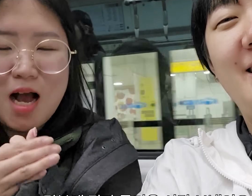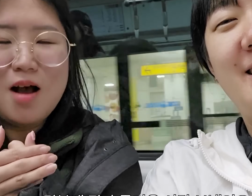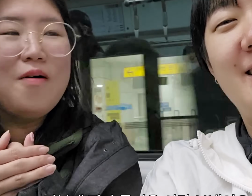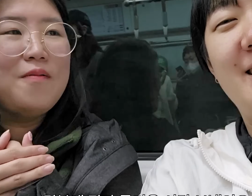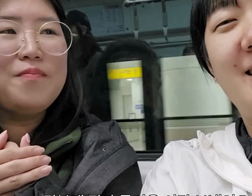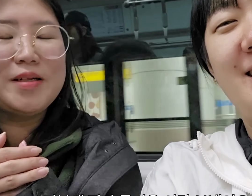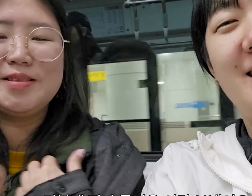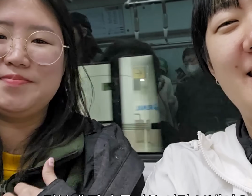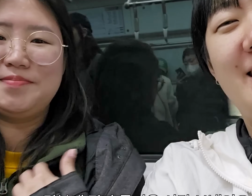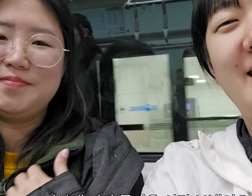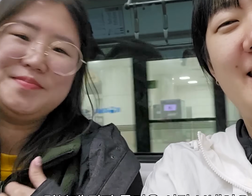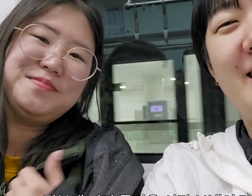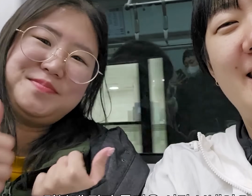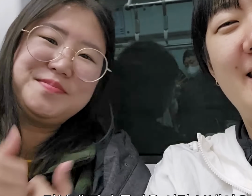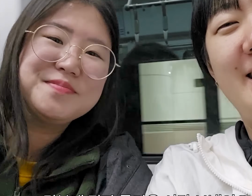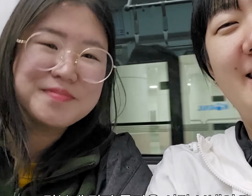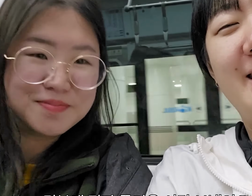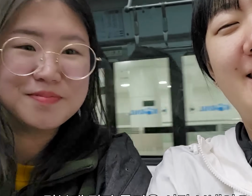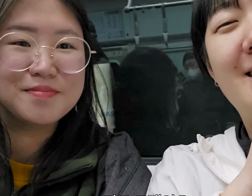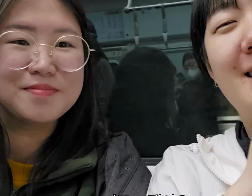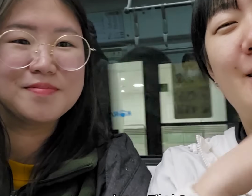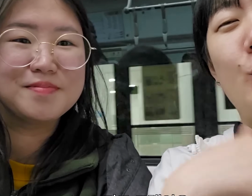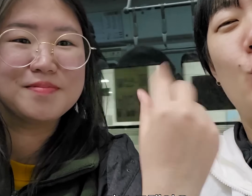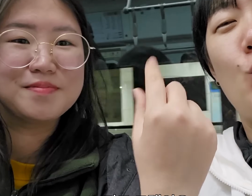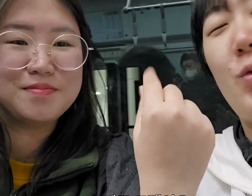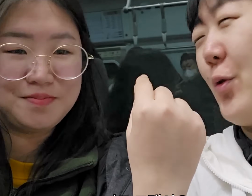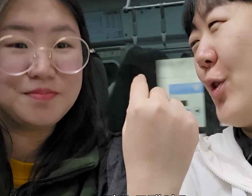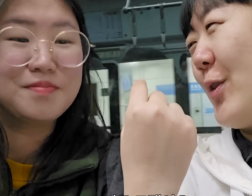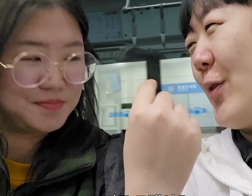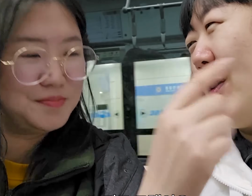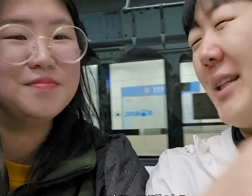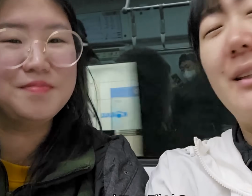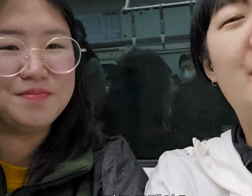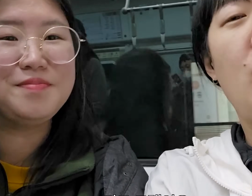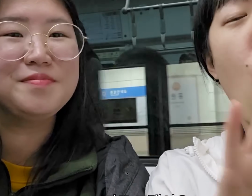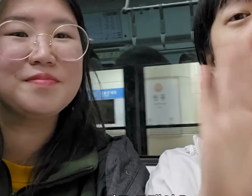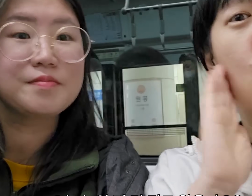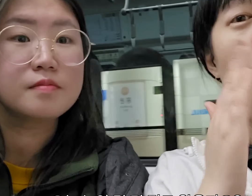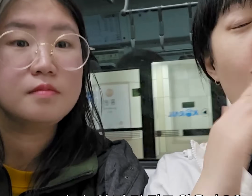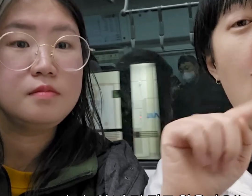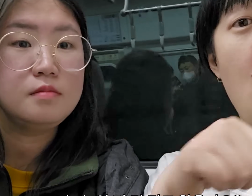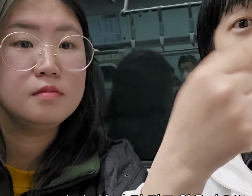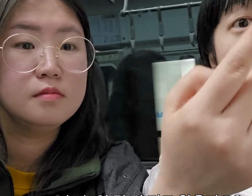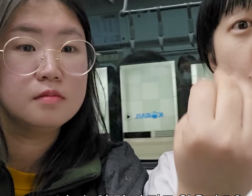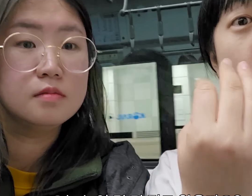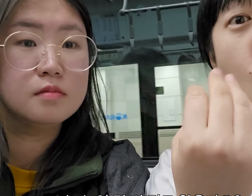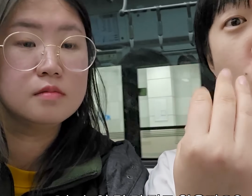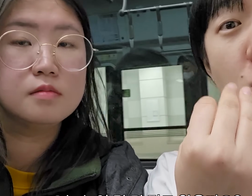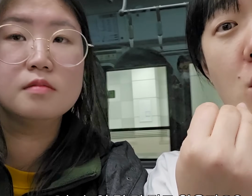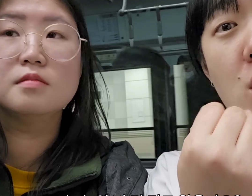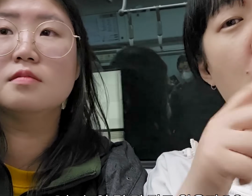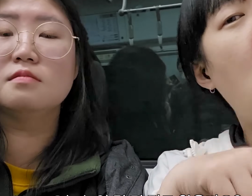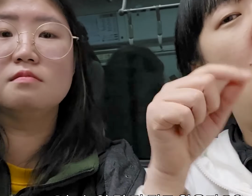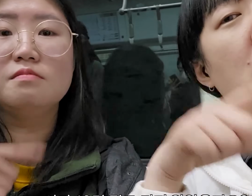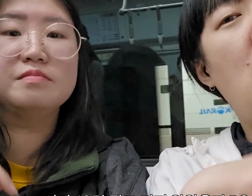I had such an amazing time. Same here! How many Deaf attendees do you think came?